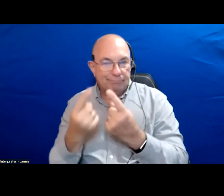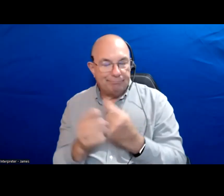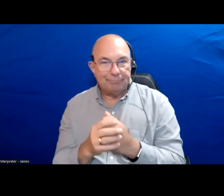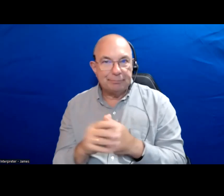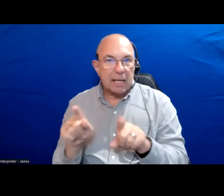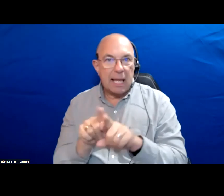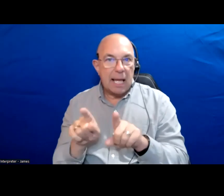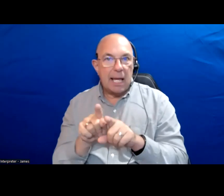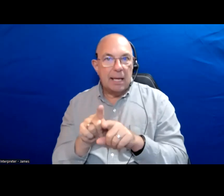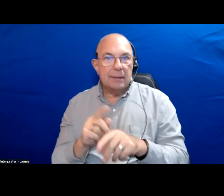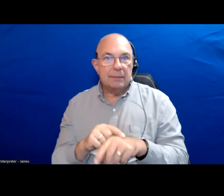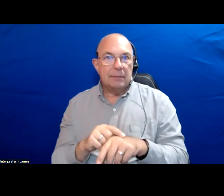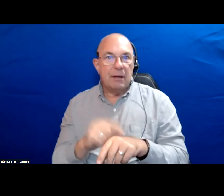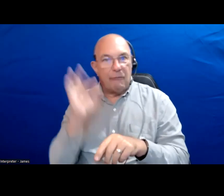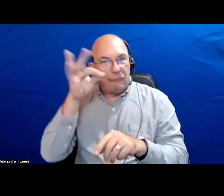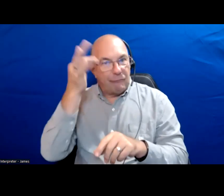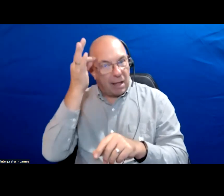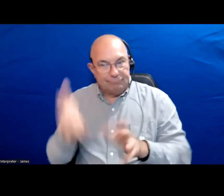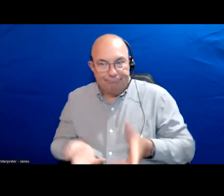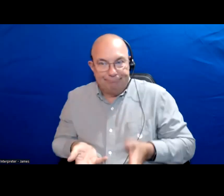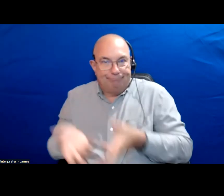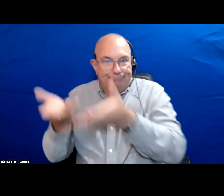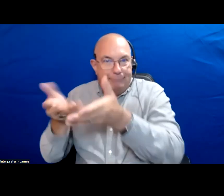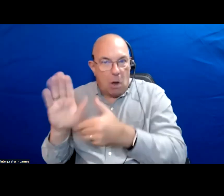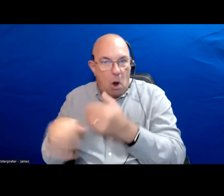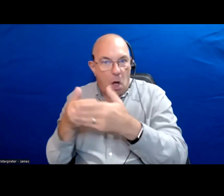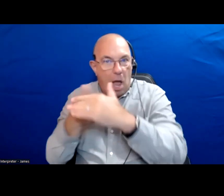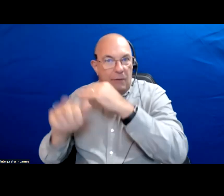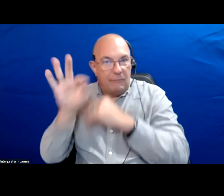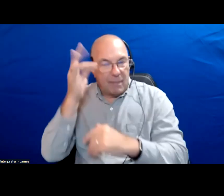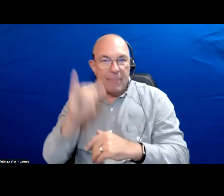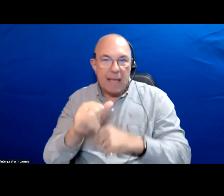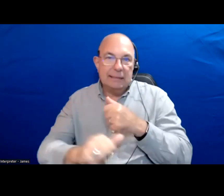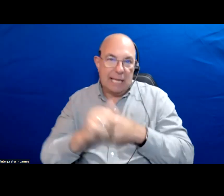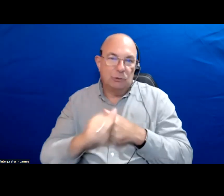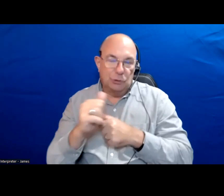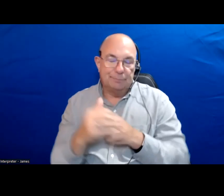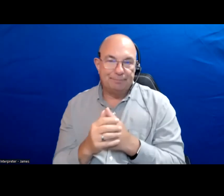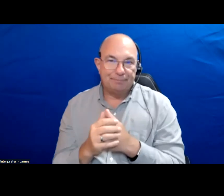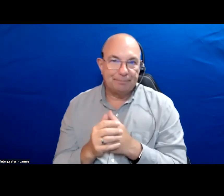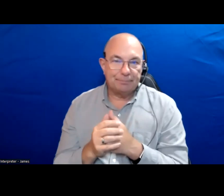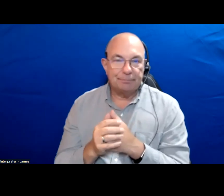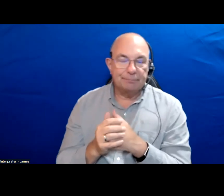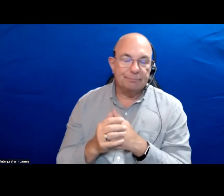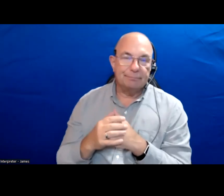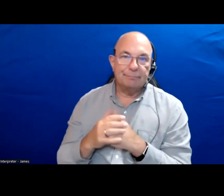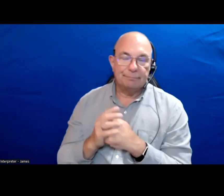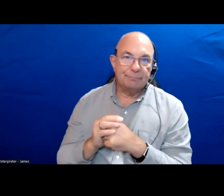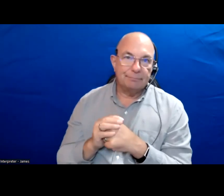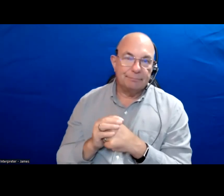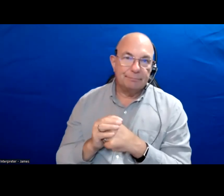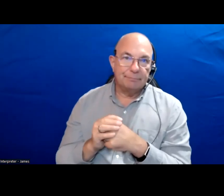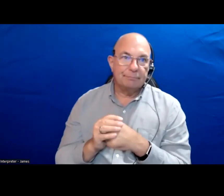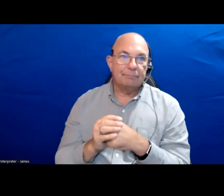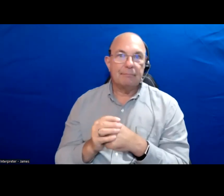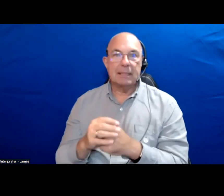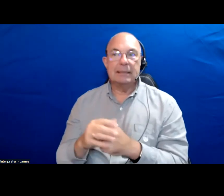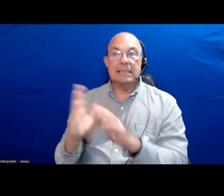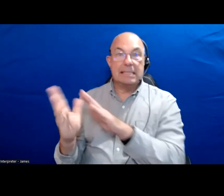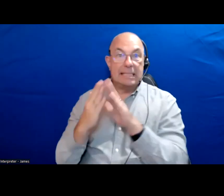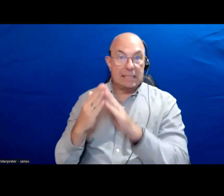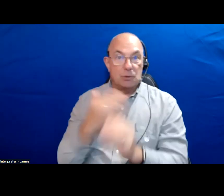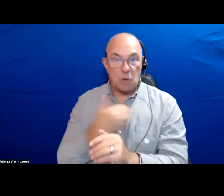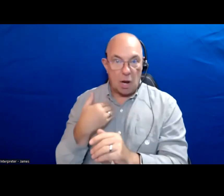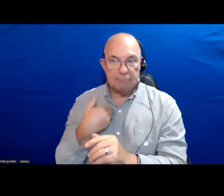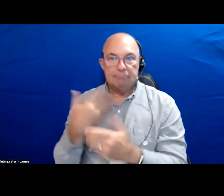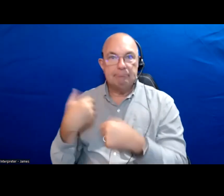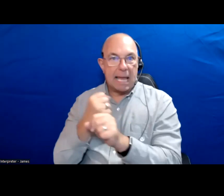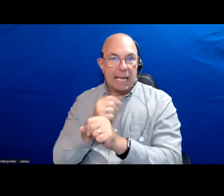a purely a federal issue is always a danger the city has made these commitments in the